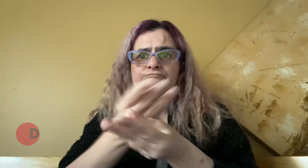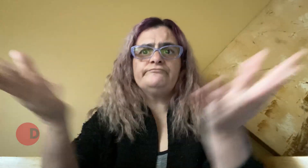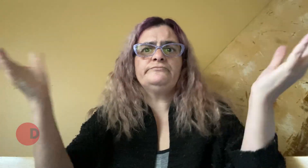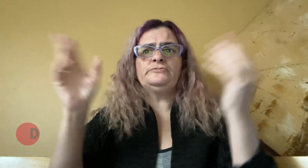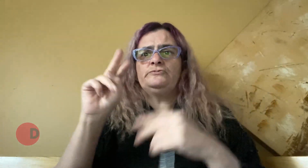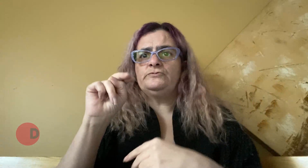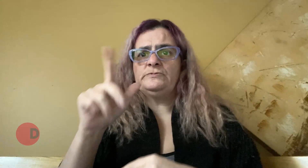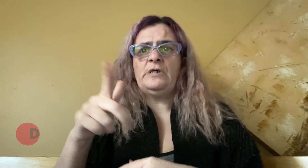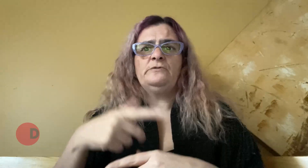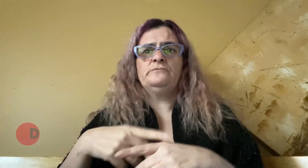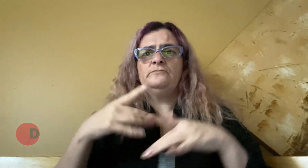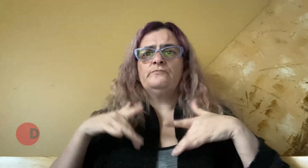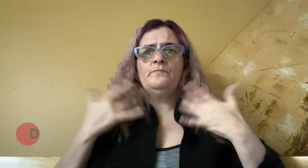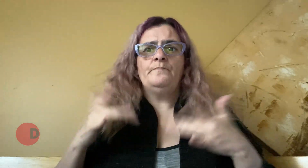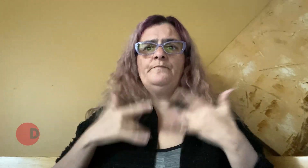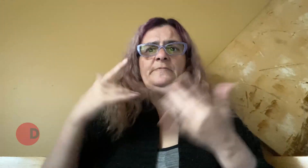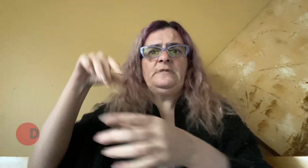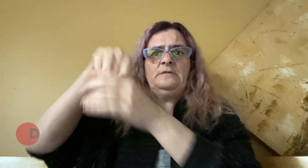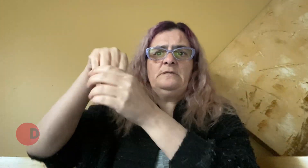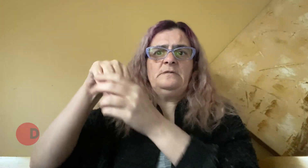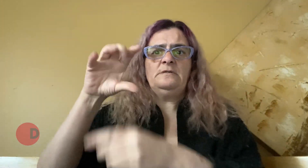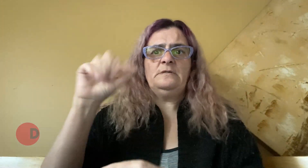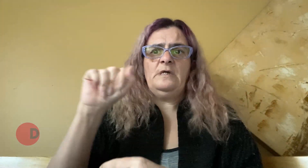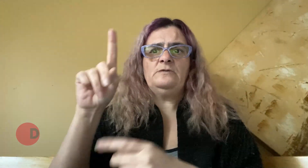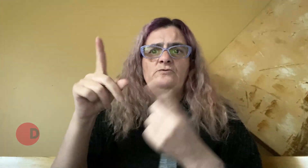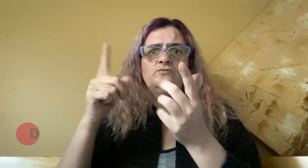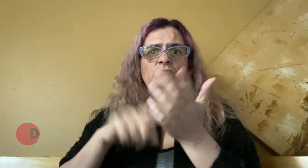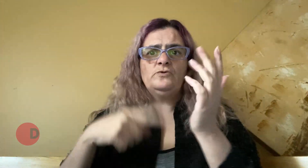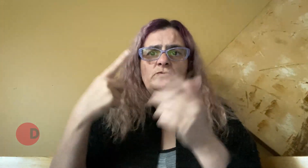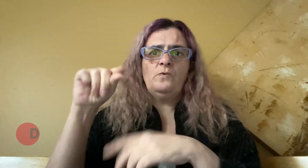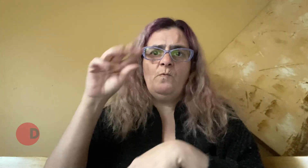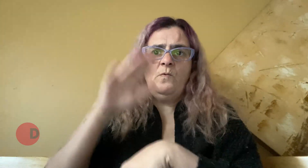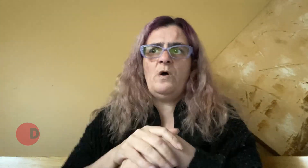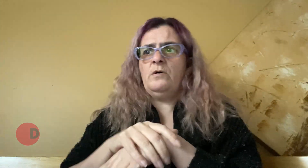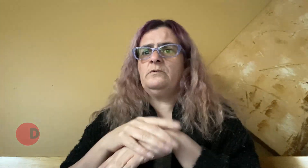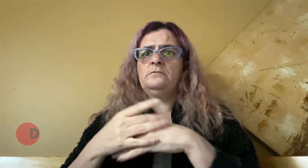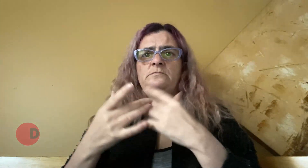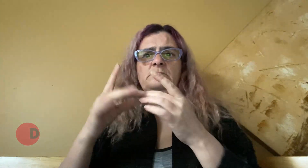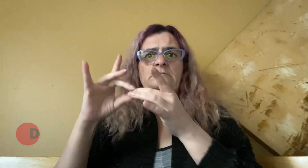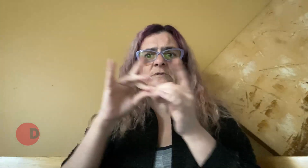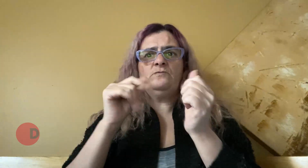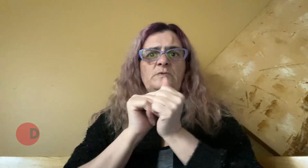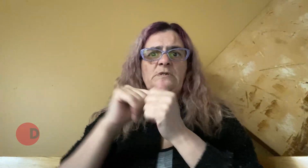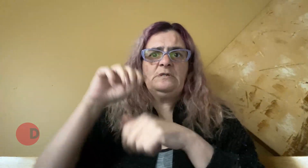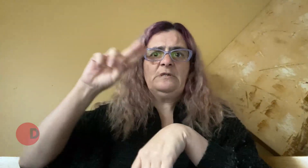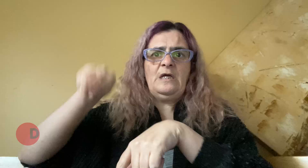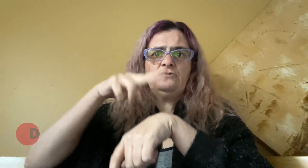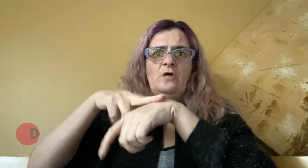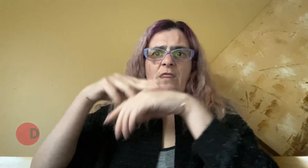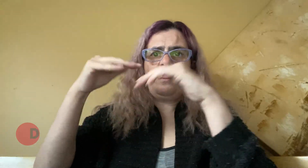what's happening inside CAD and what was taking place on national